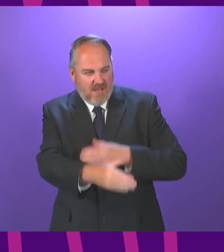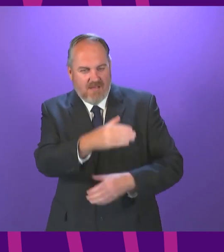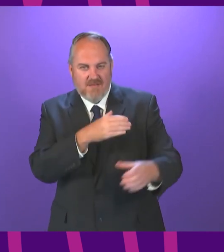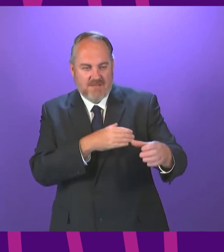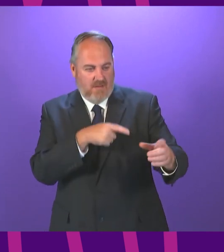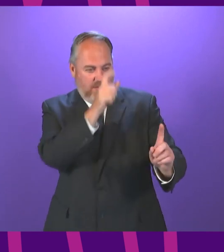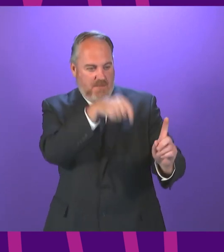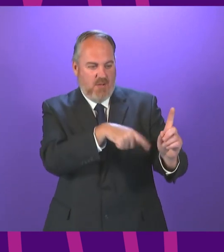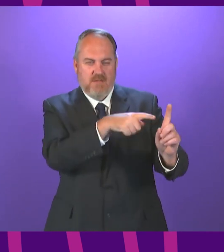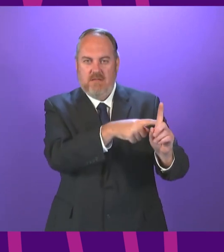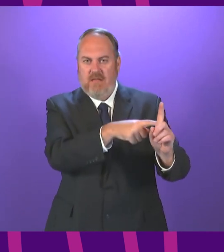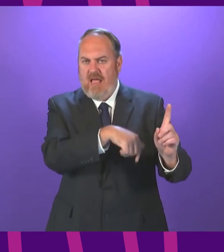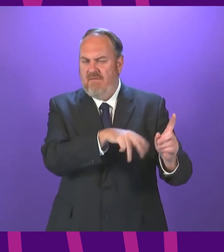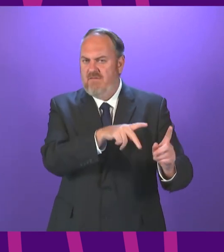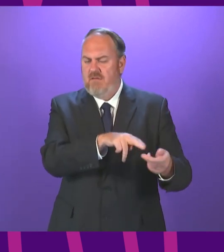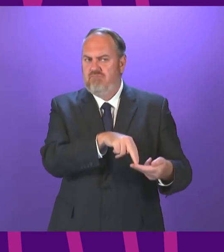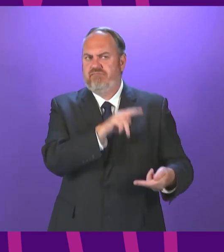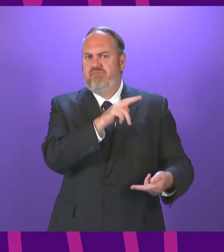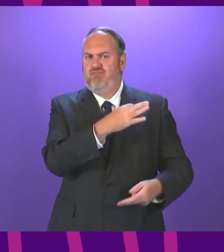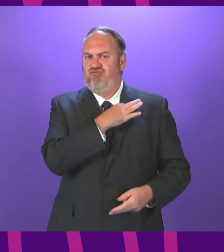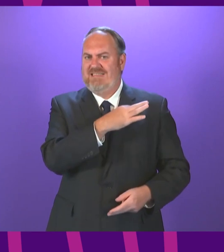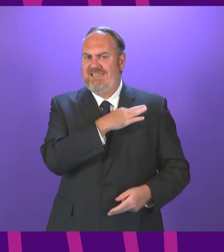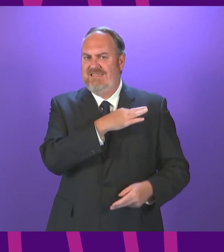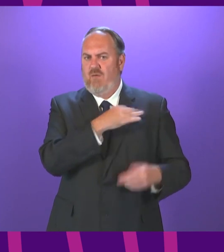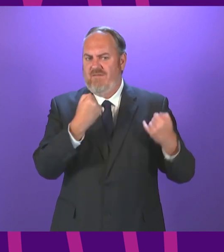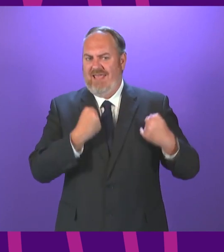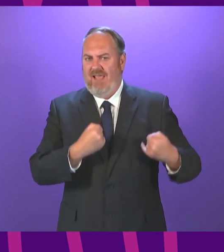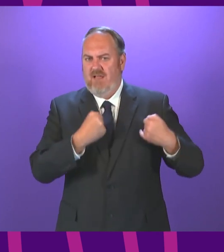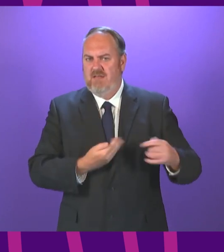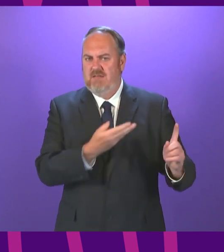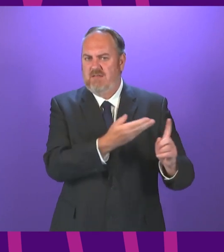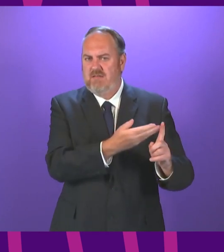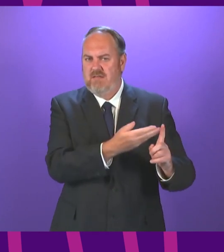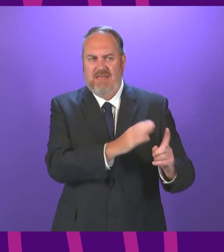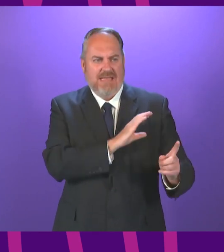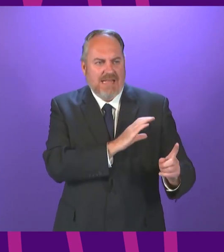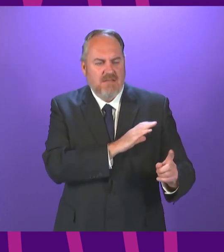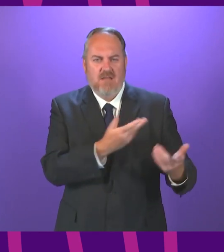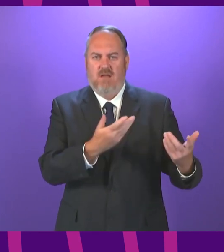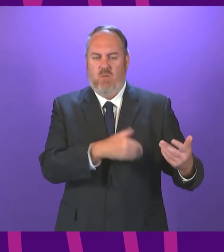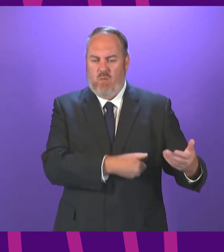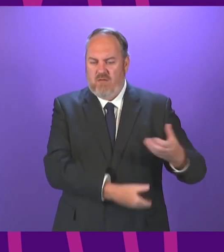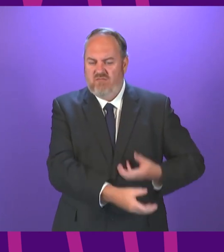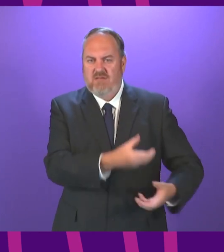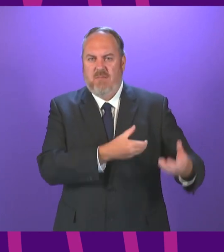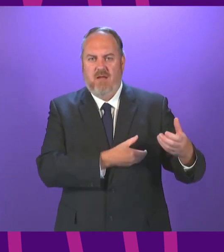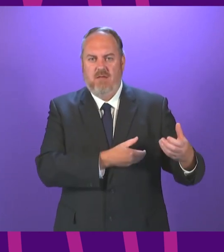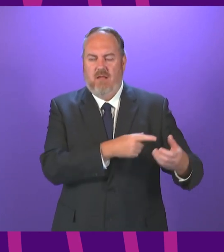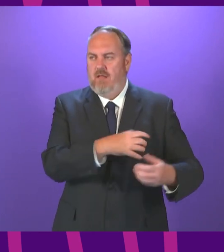high clinical risk from the virus. Let us put ourselves in their shoes: if, suddenly, nobody around us was wearing a face covering in shops, or if we could not be sure that people would